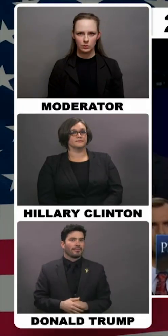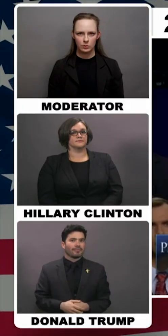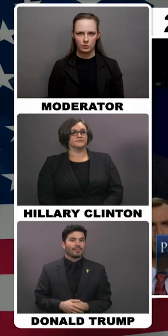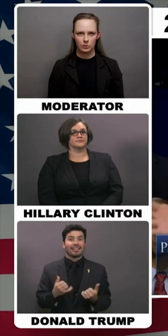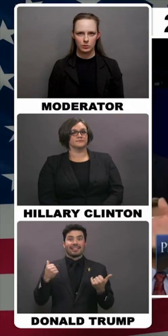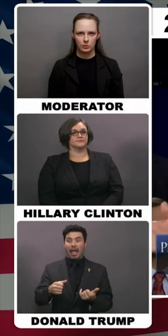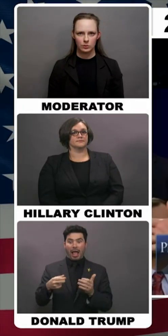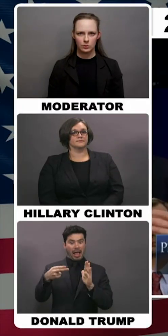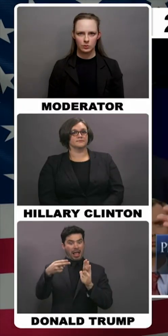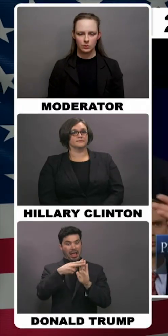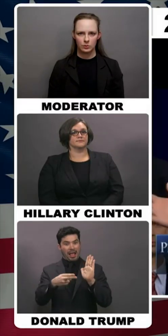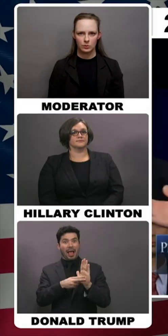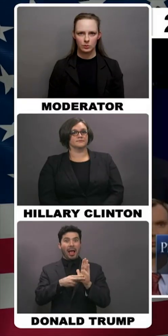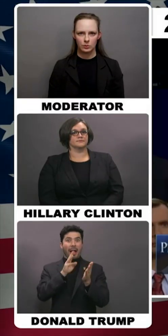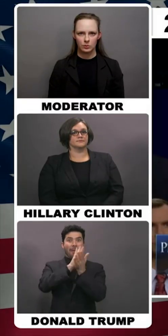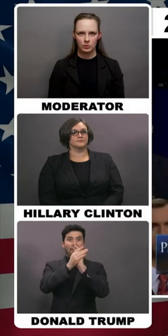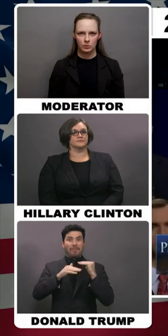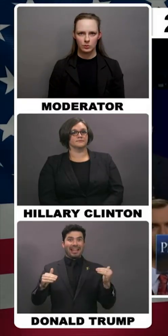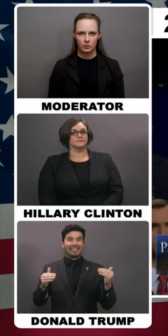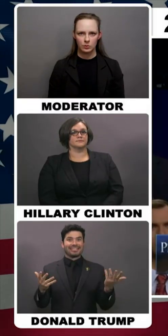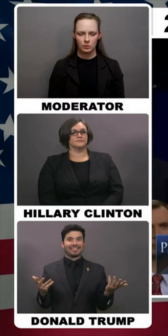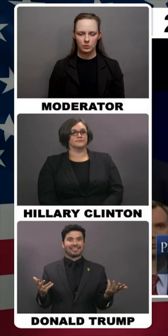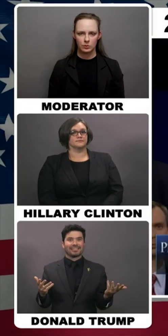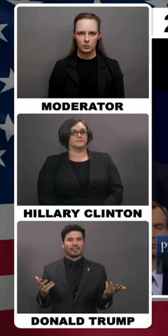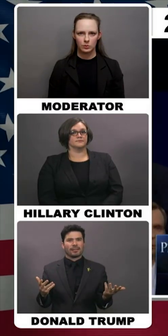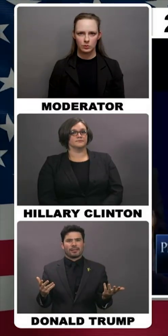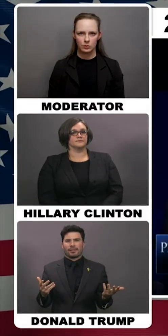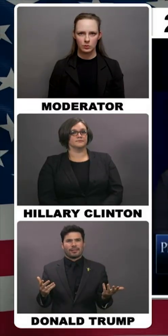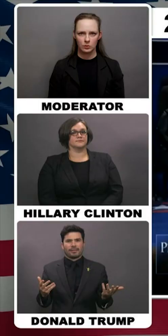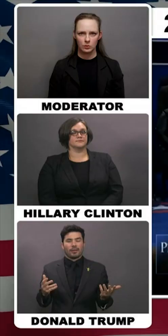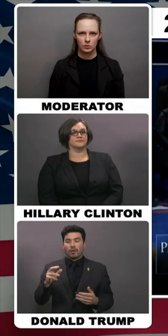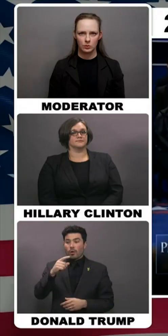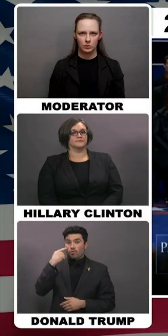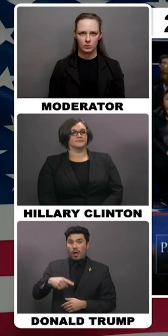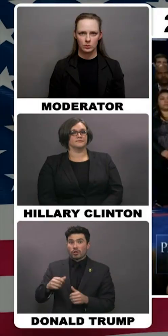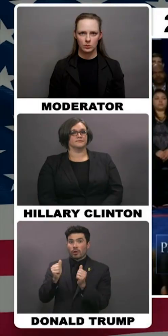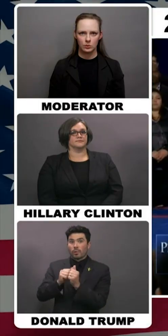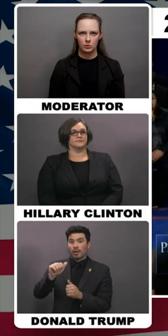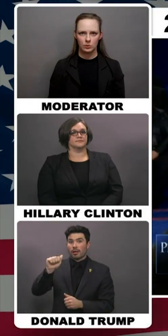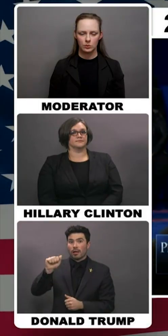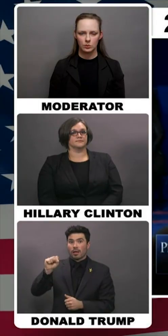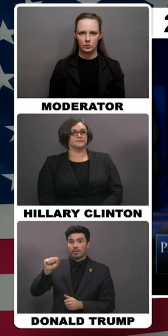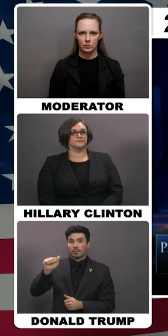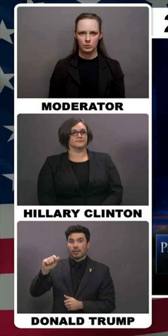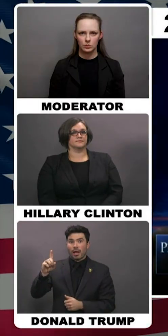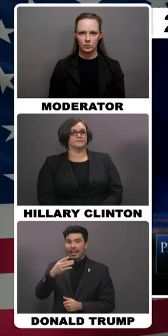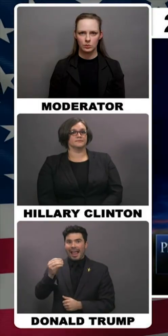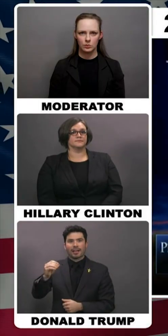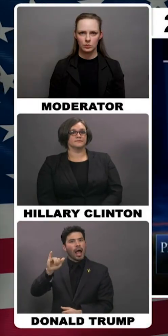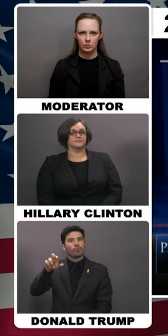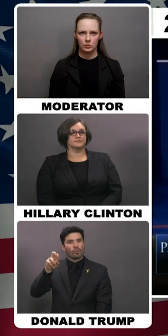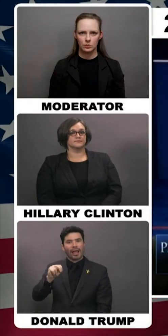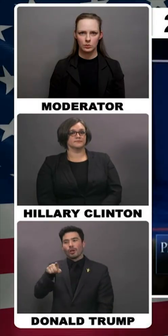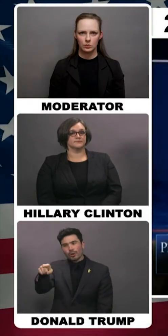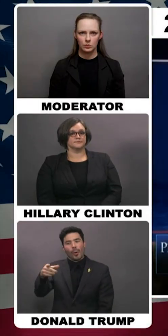Well, what Russia did, and with Assad, and by the way, with Iran, who you made very powerful with the dumbest deal, perhaps I've ever seen in the history